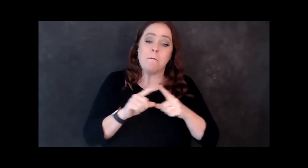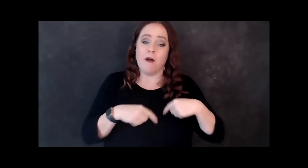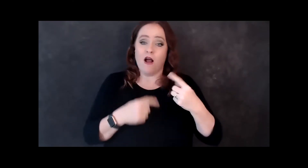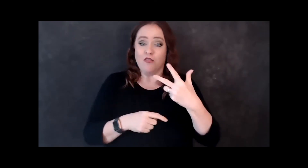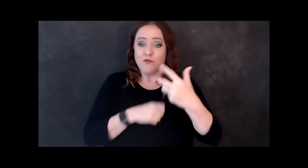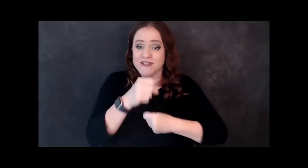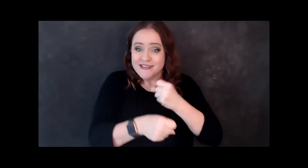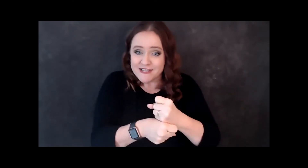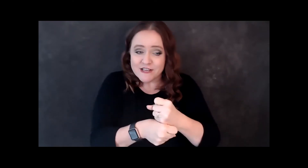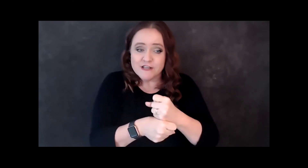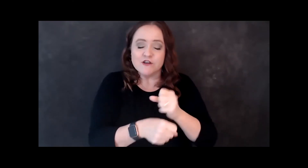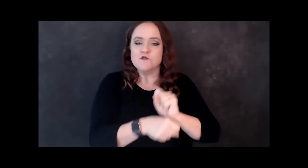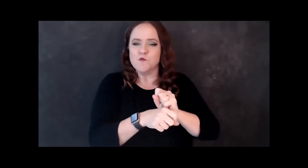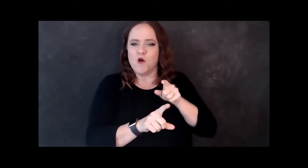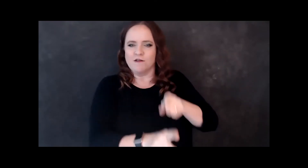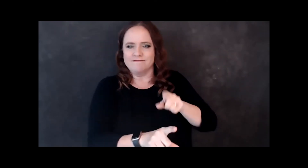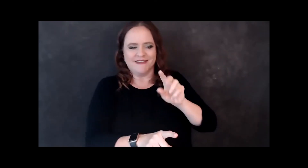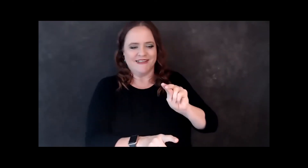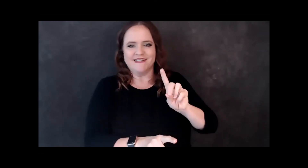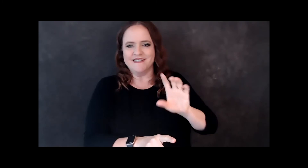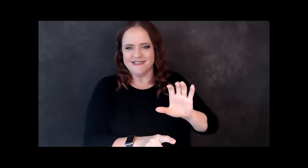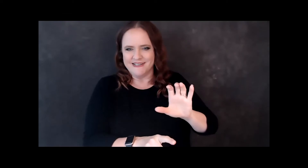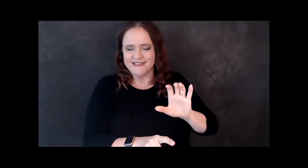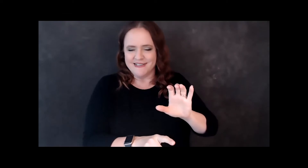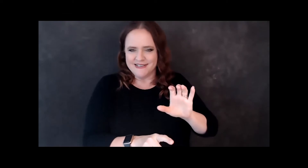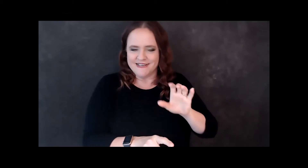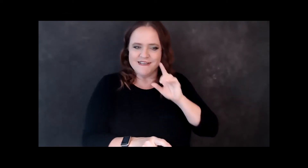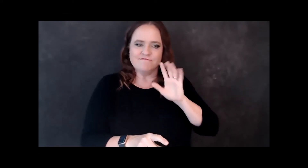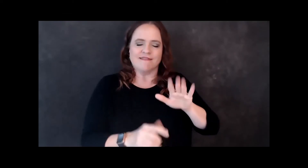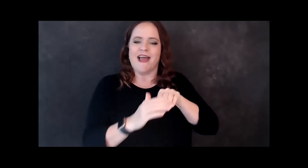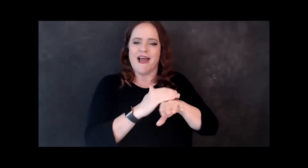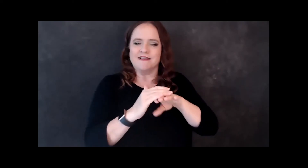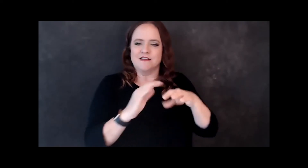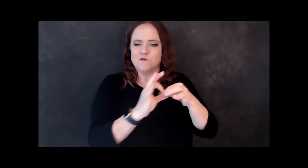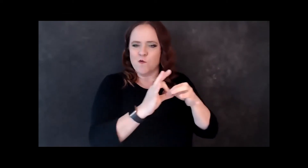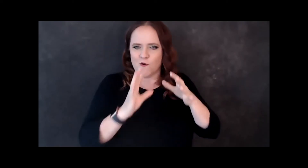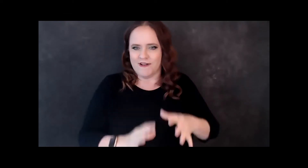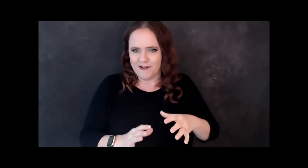Oh my goodness, but these past three years I've been working at NDC, National Deaf Center,